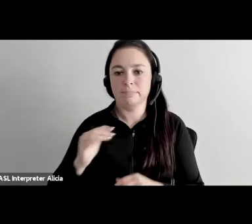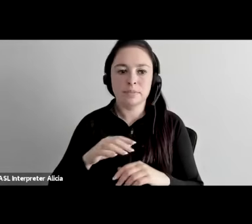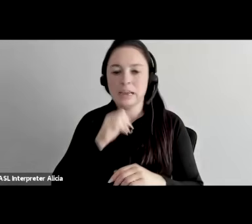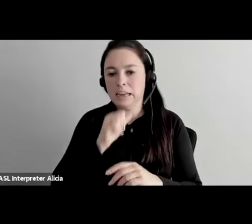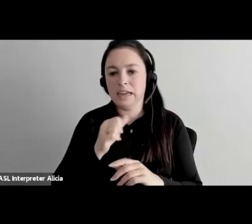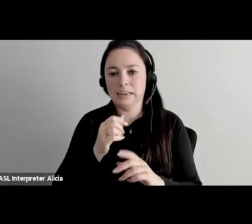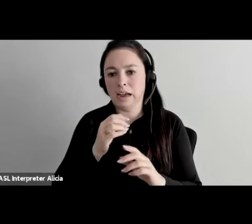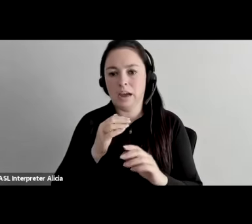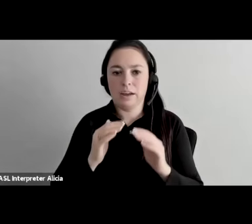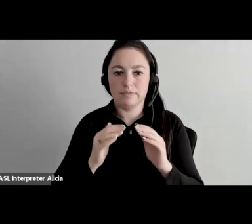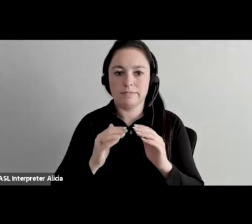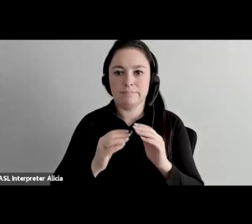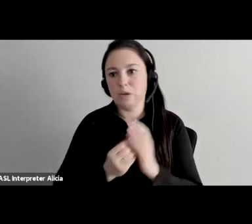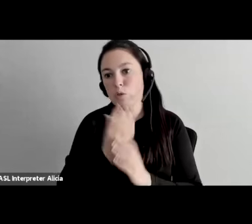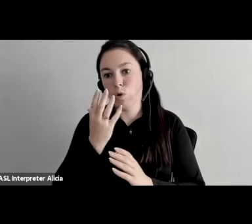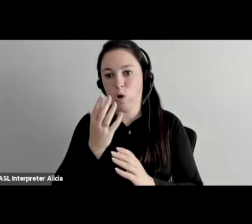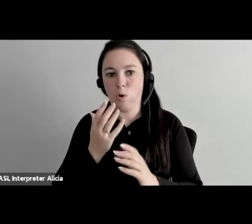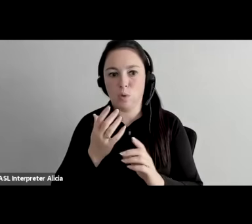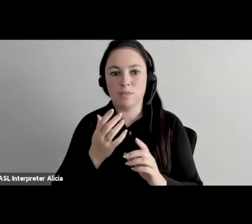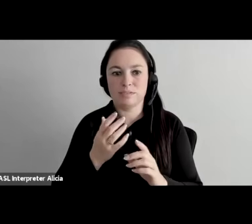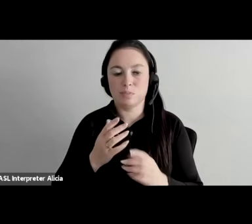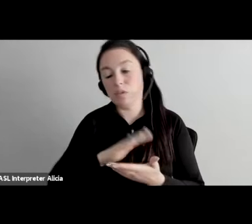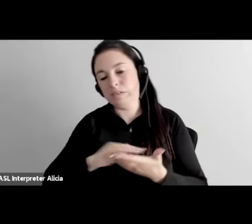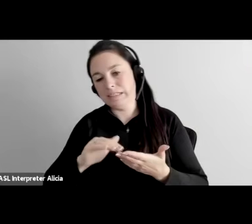or excuse me, generally this means that